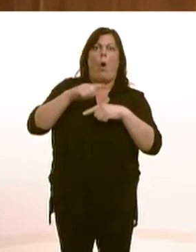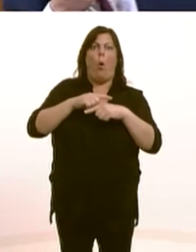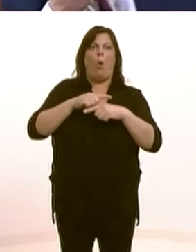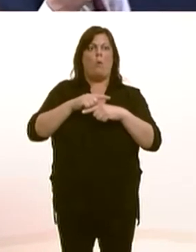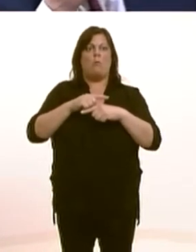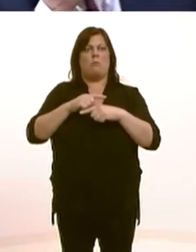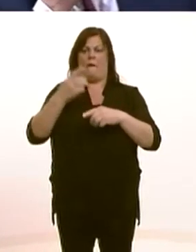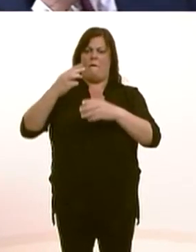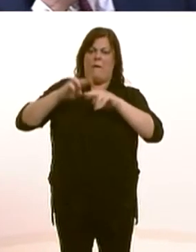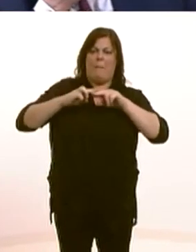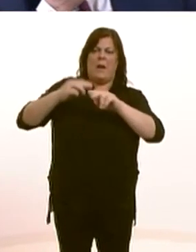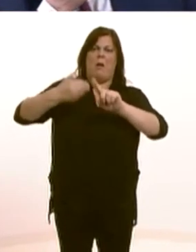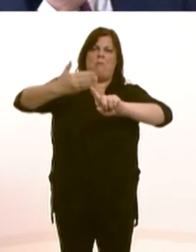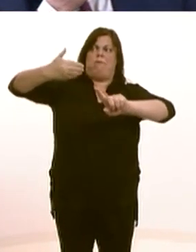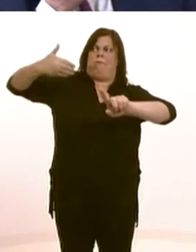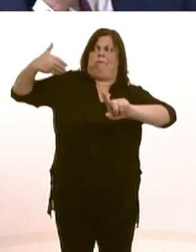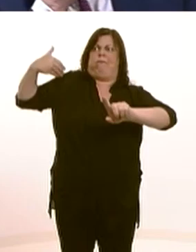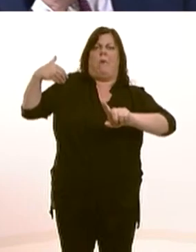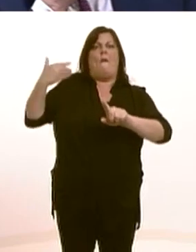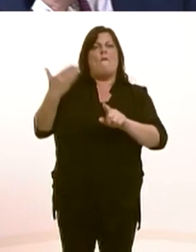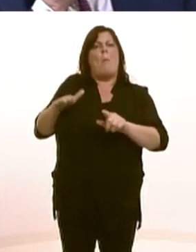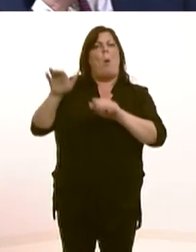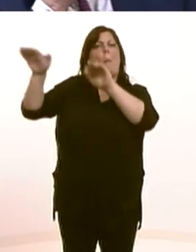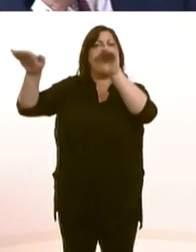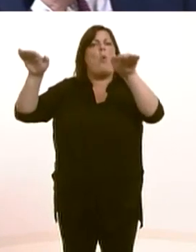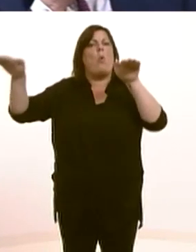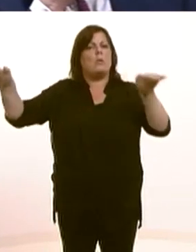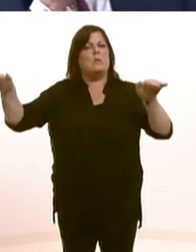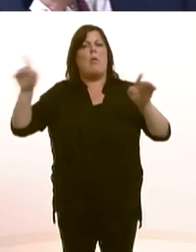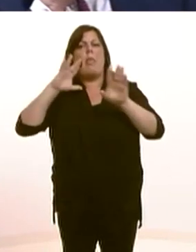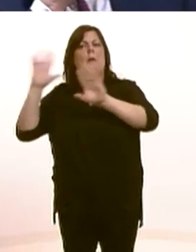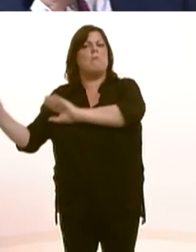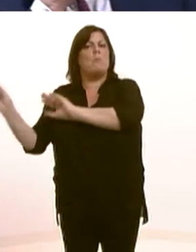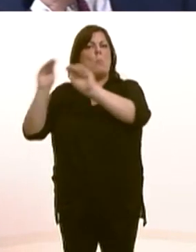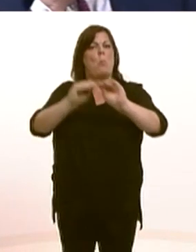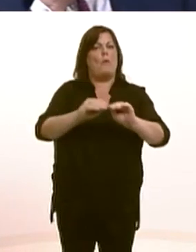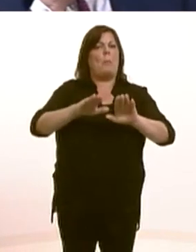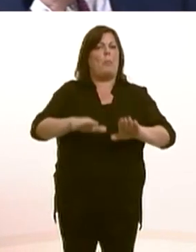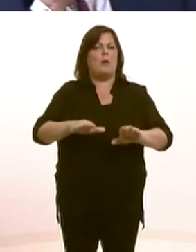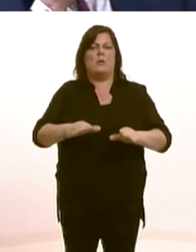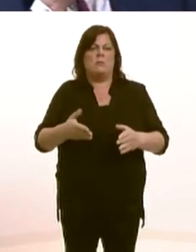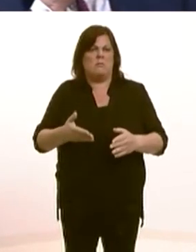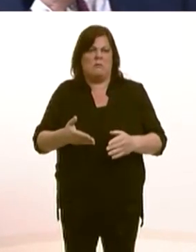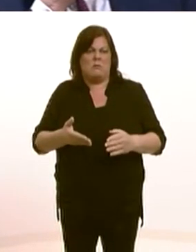It all depends on when our families actually came here and, from my perspective, itís